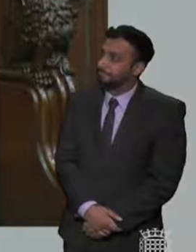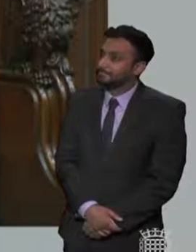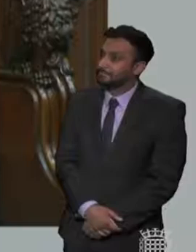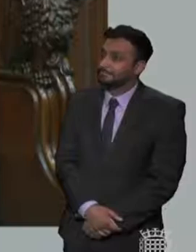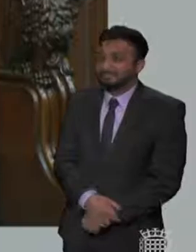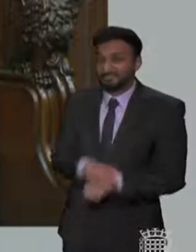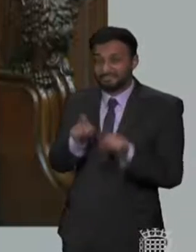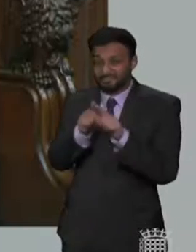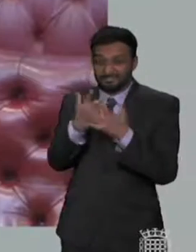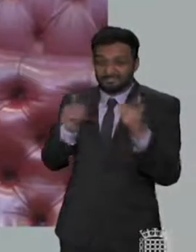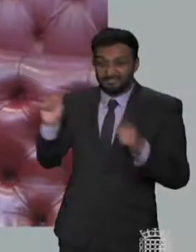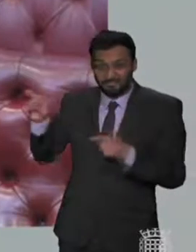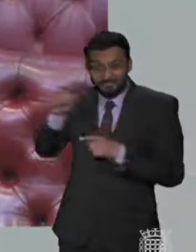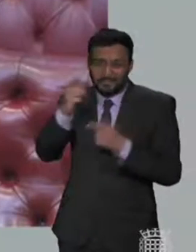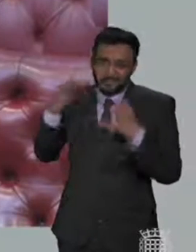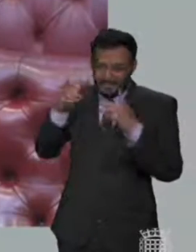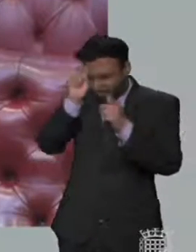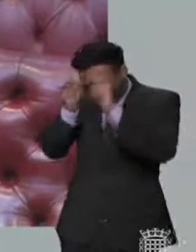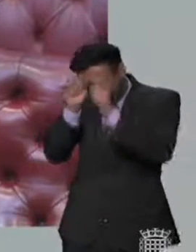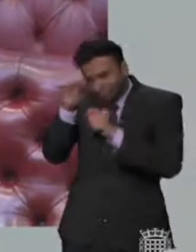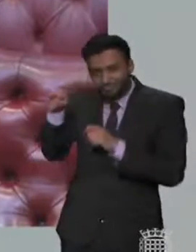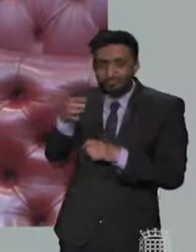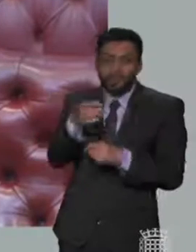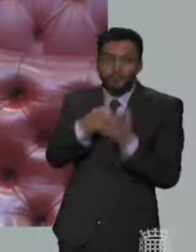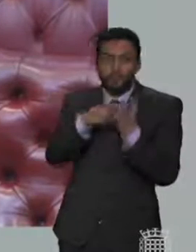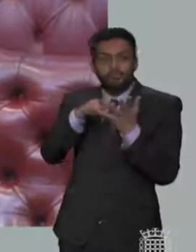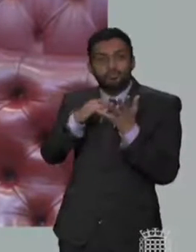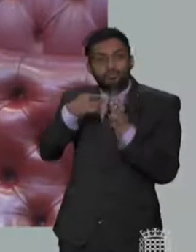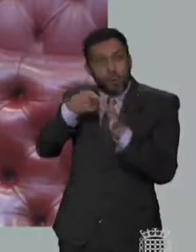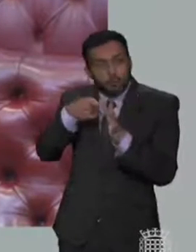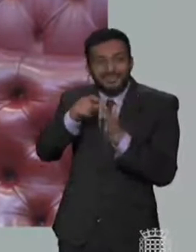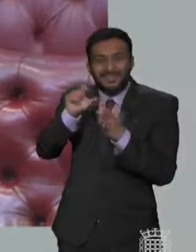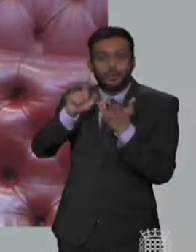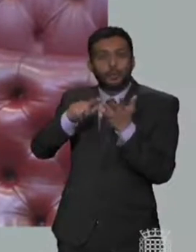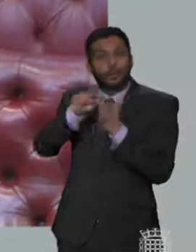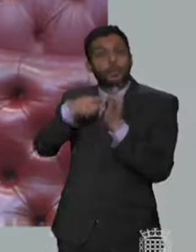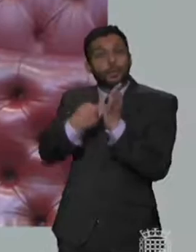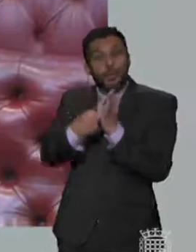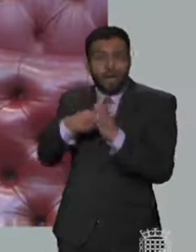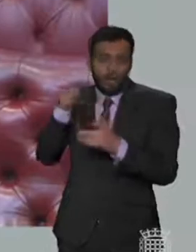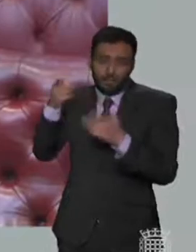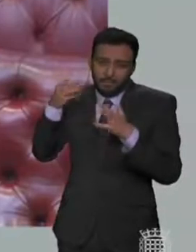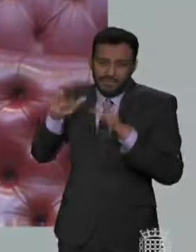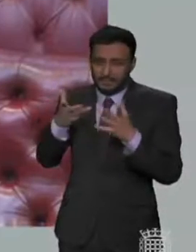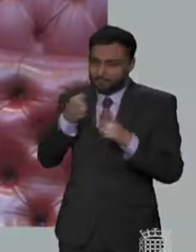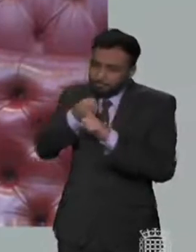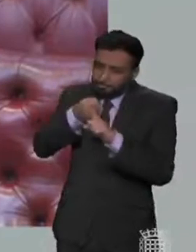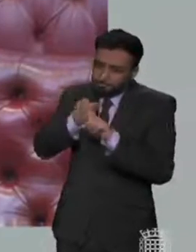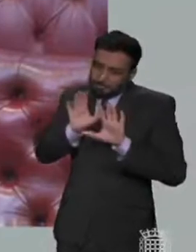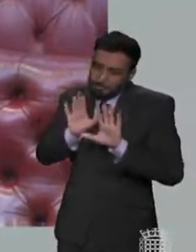mp who brought this bill to the other place and has piloted it through her inspiring work